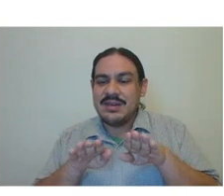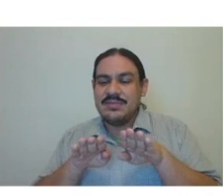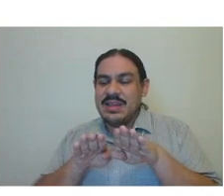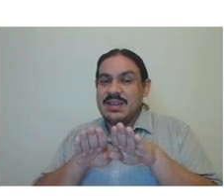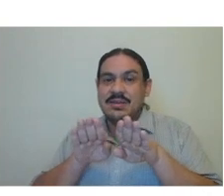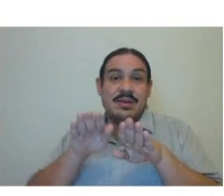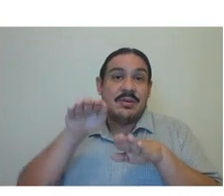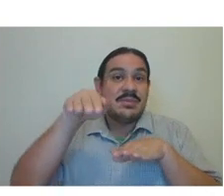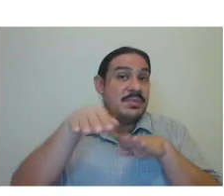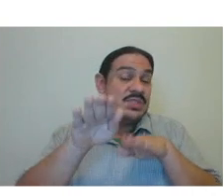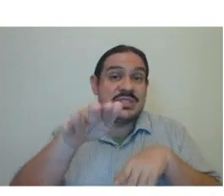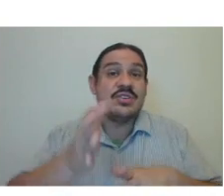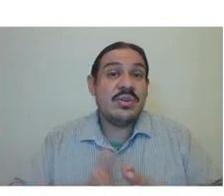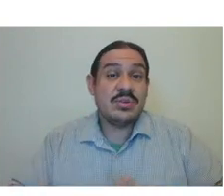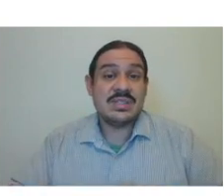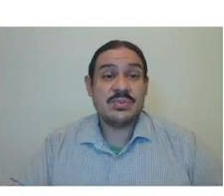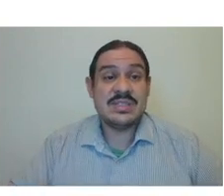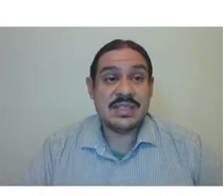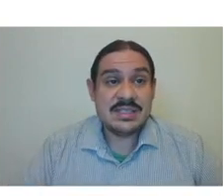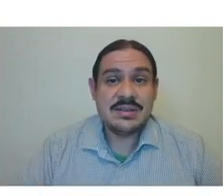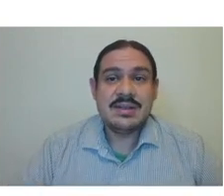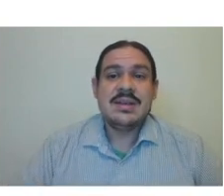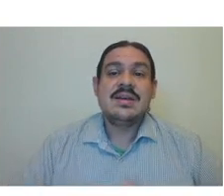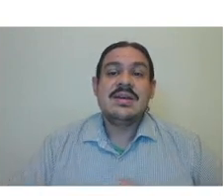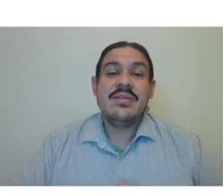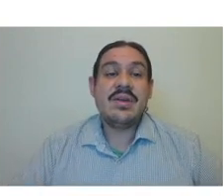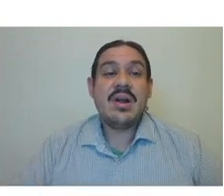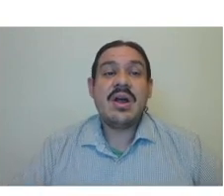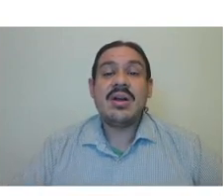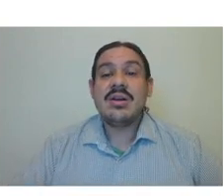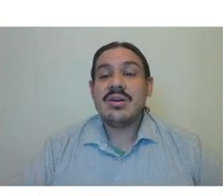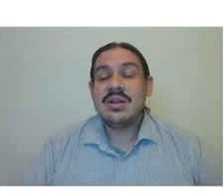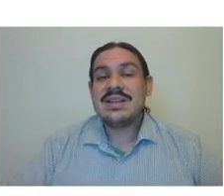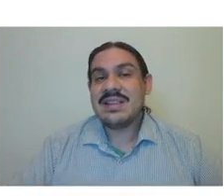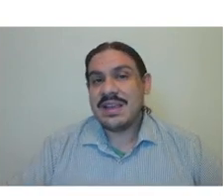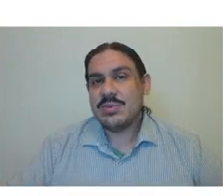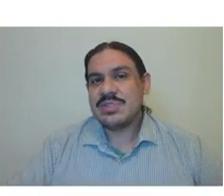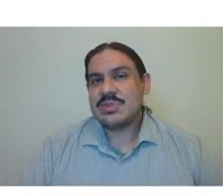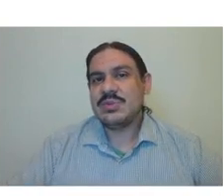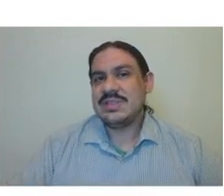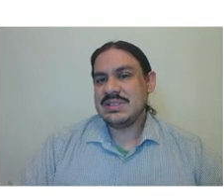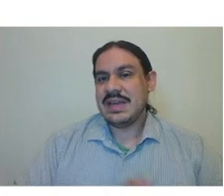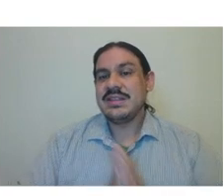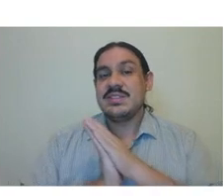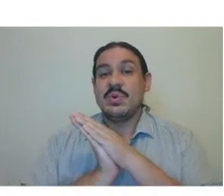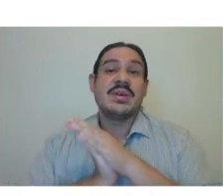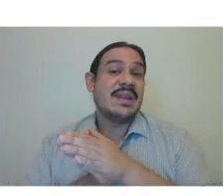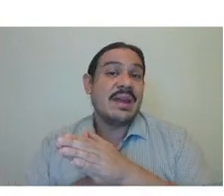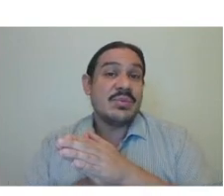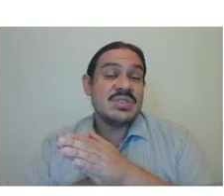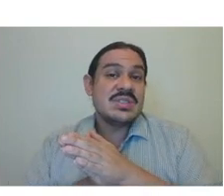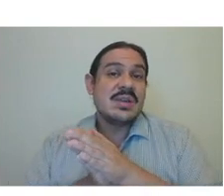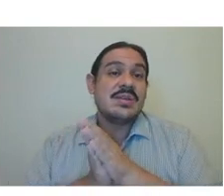for example manually coded English uses hand signs but follows the grammatical